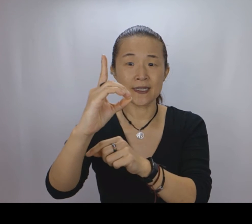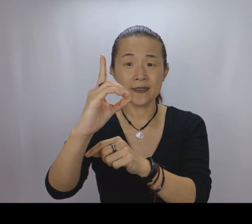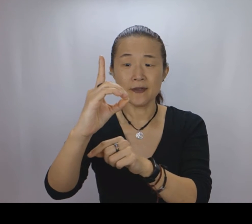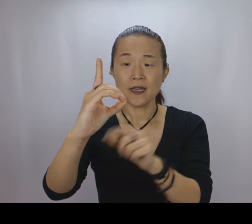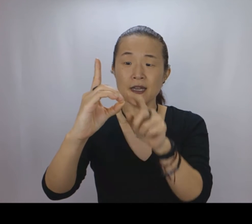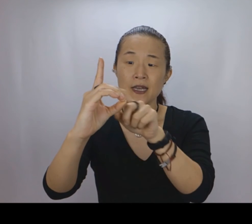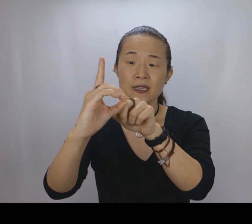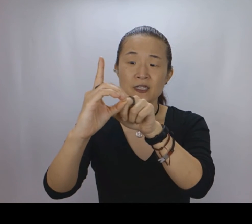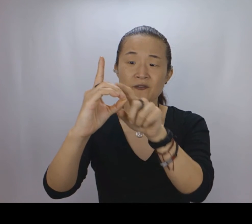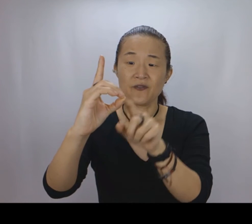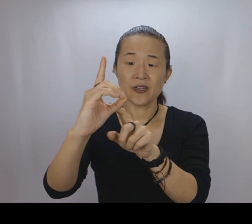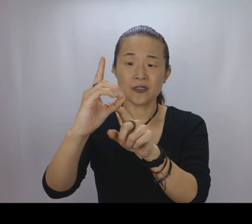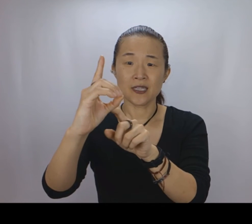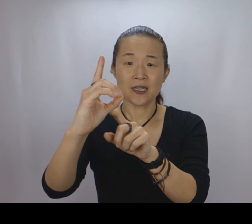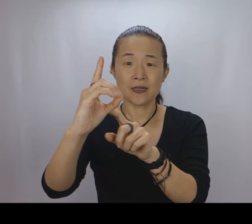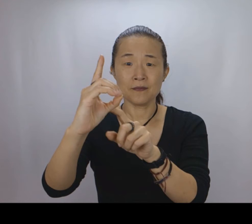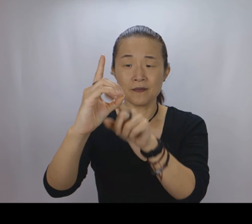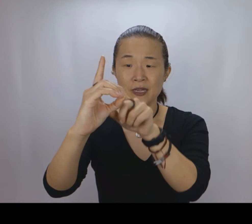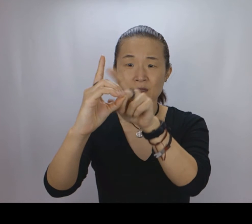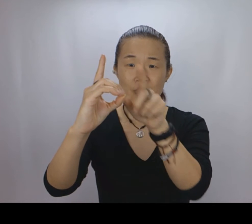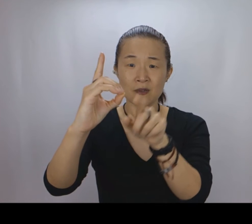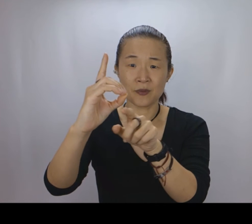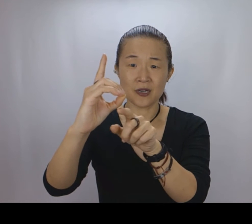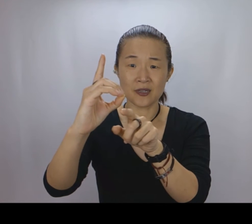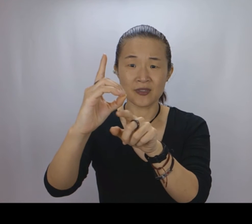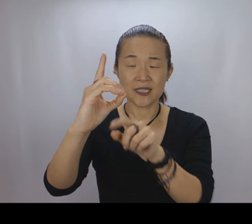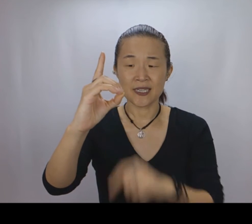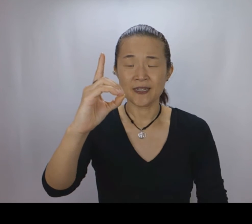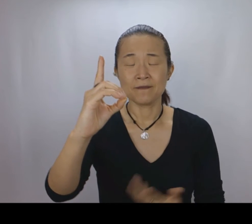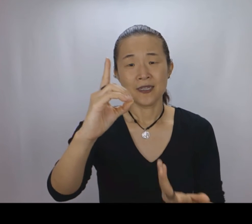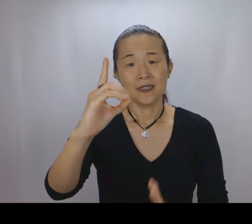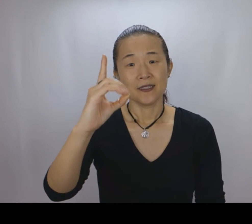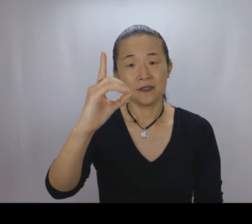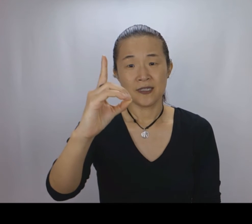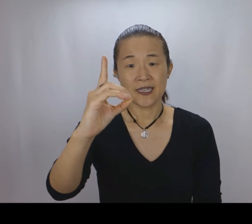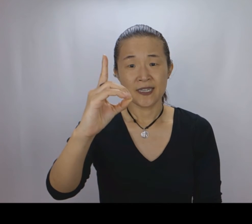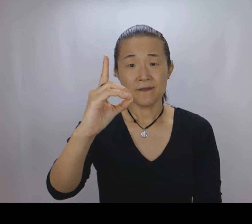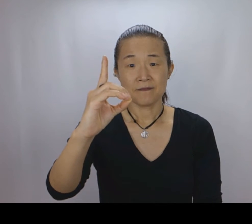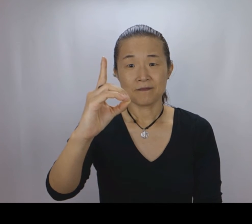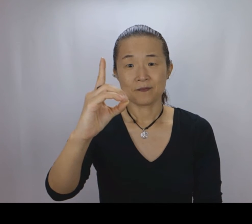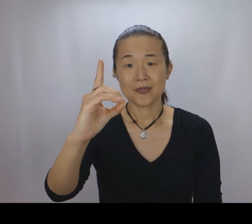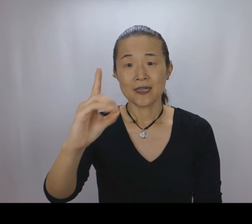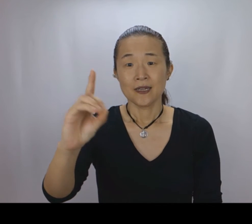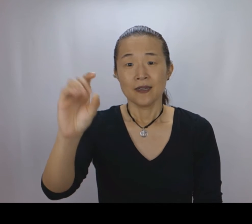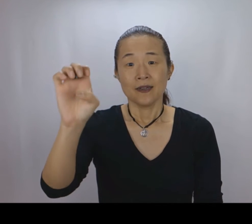and then your fingers and thumb make the round part of the "D." so "D."